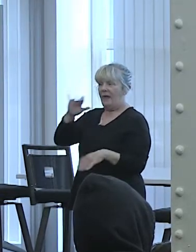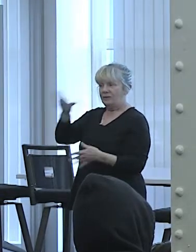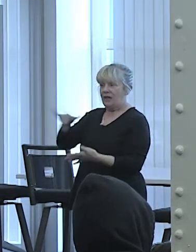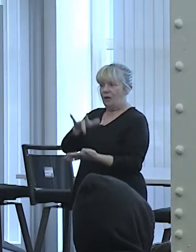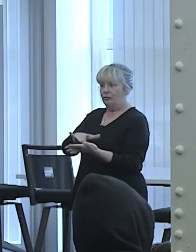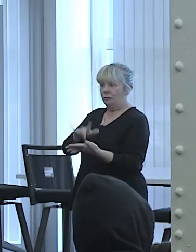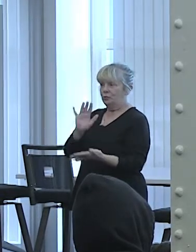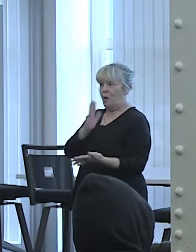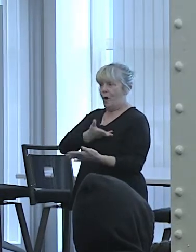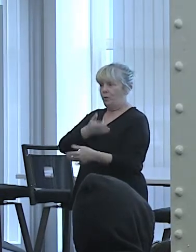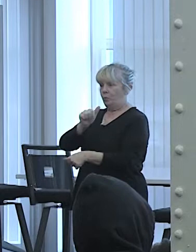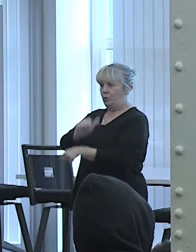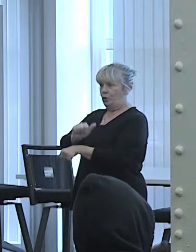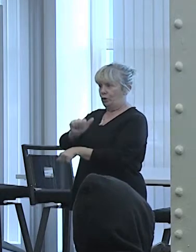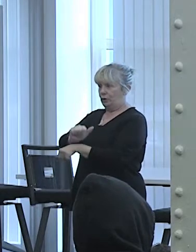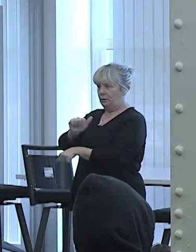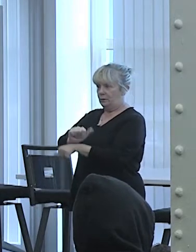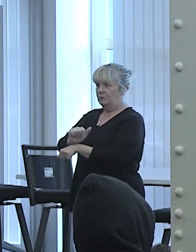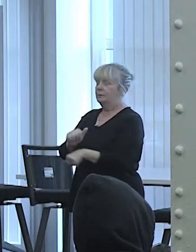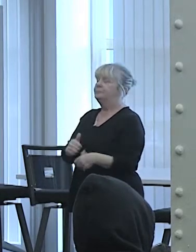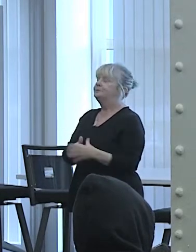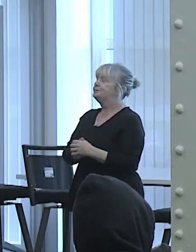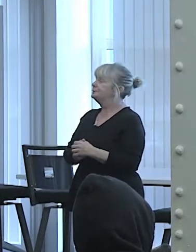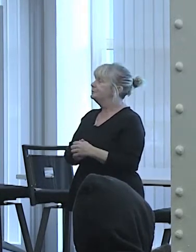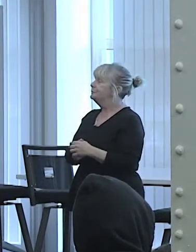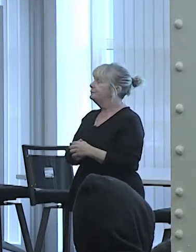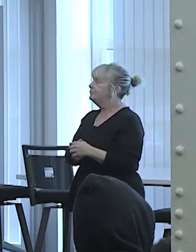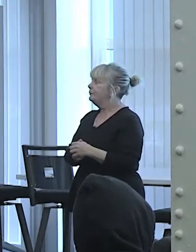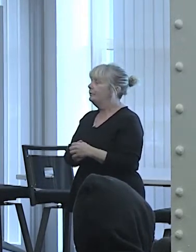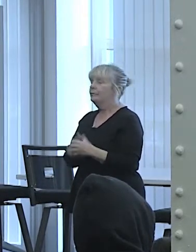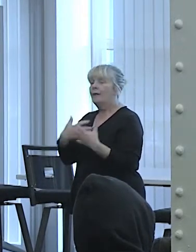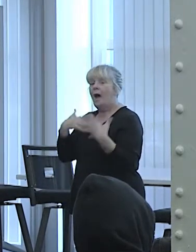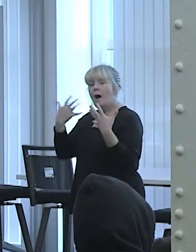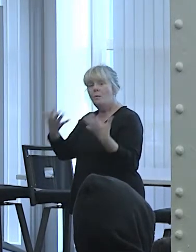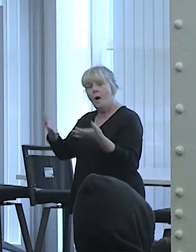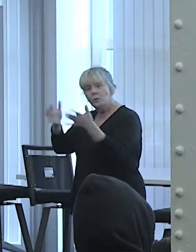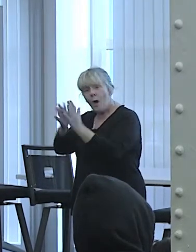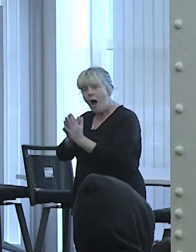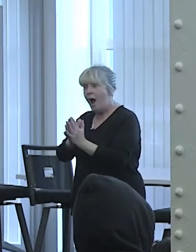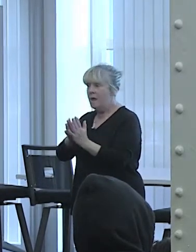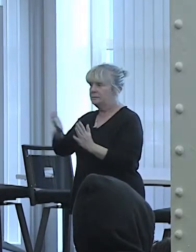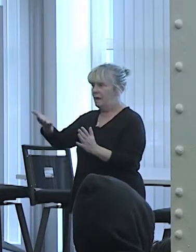that we're doing. I want to ask and invite you to join with me